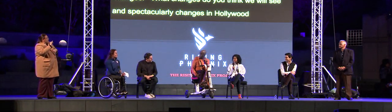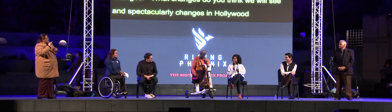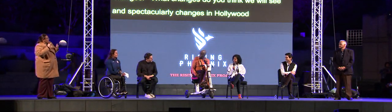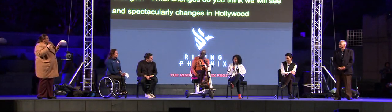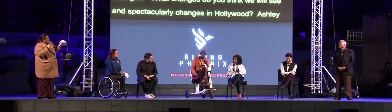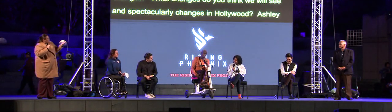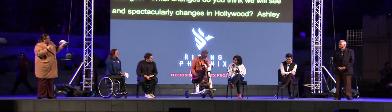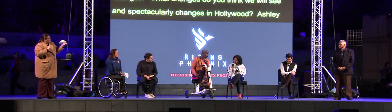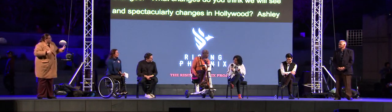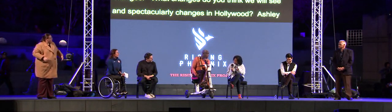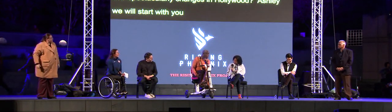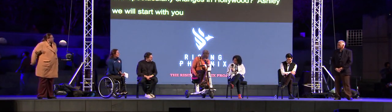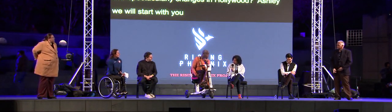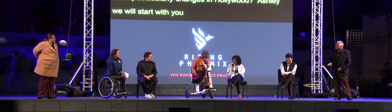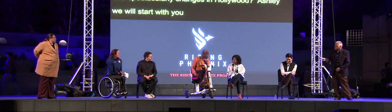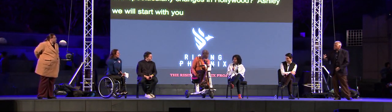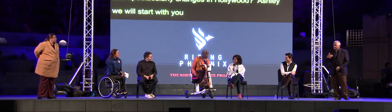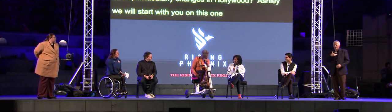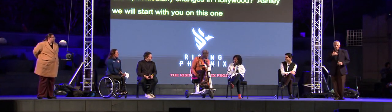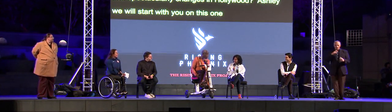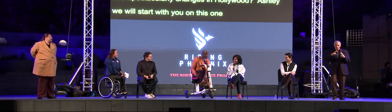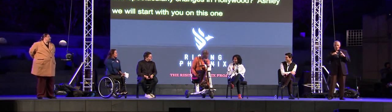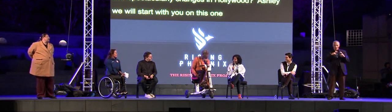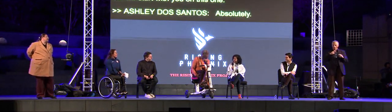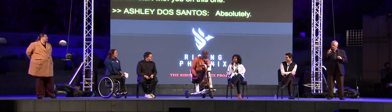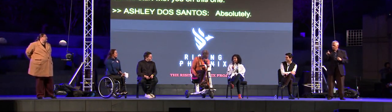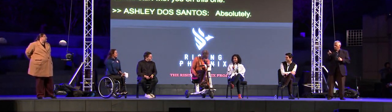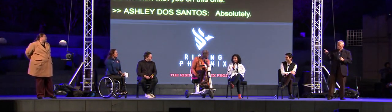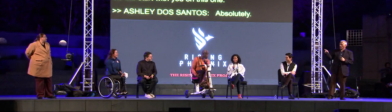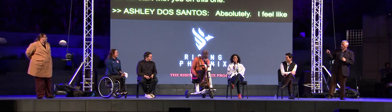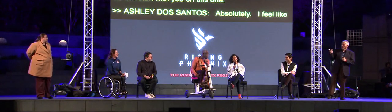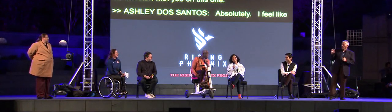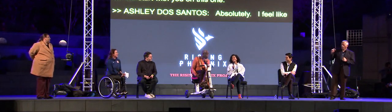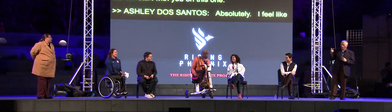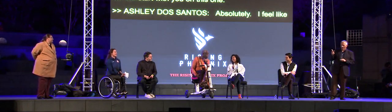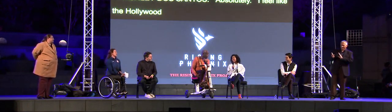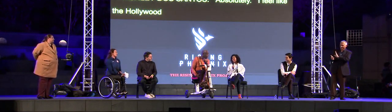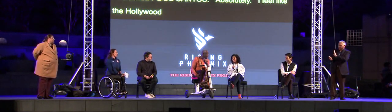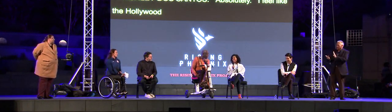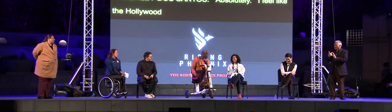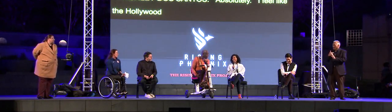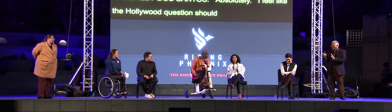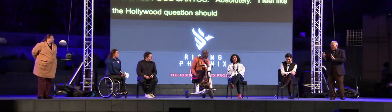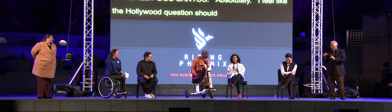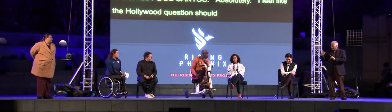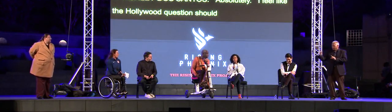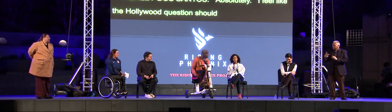Yes, absolutely. Although, I feel like the Hollywood question should go to Greg and Leroy, but we'll have you guys go next.